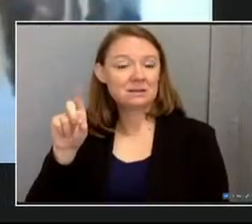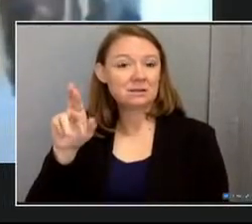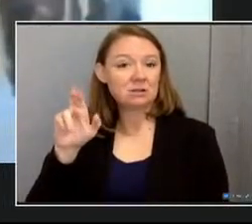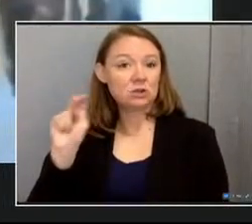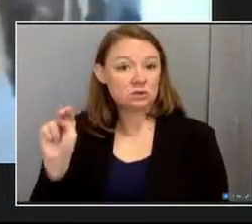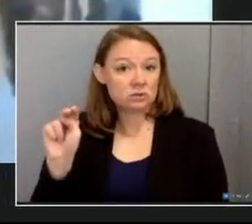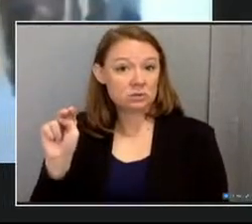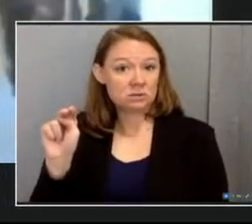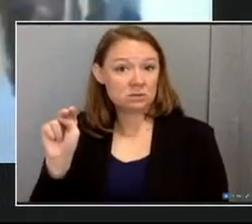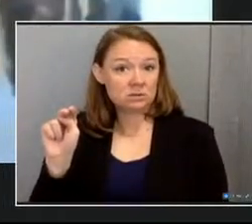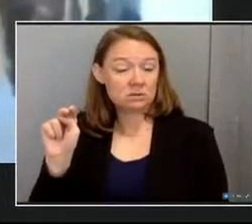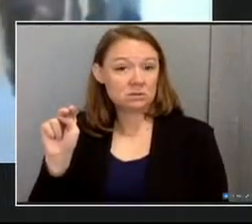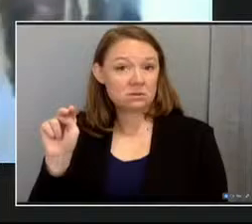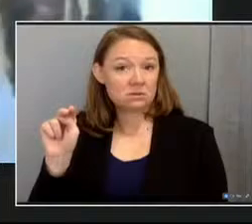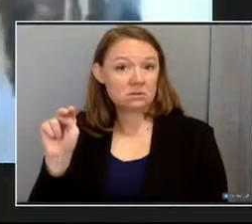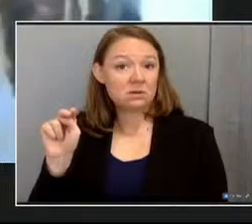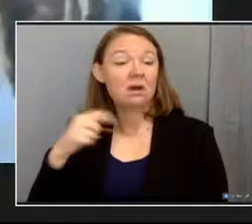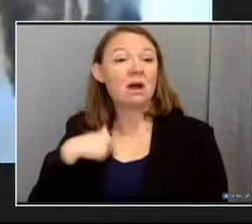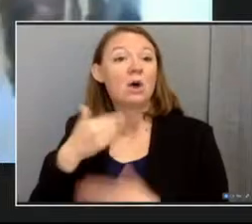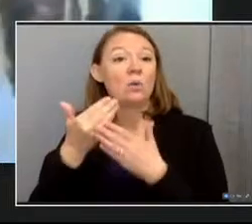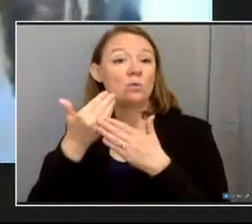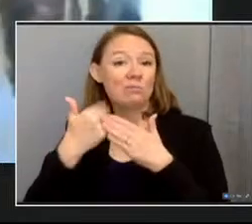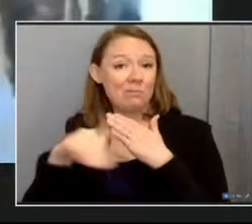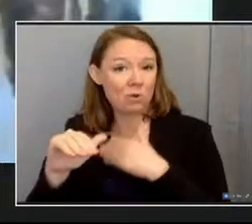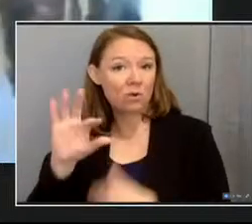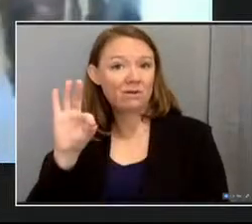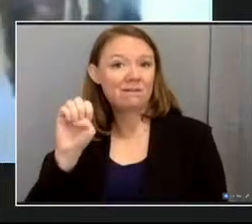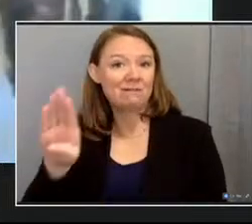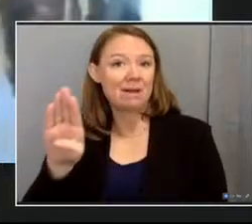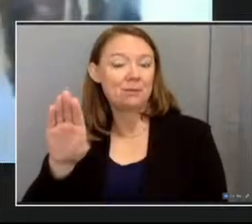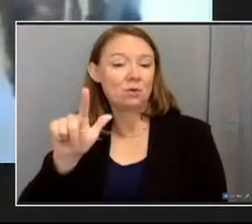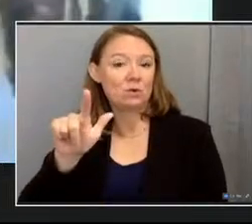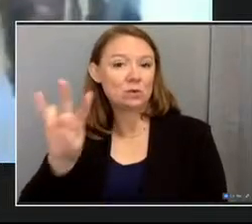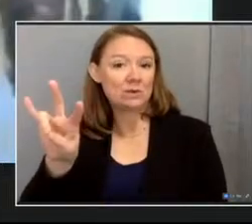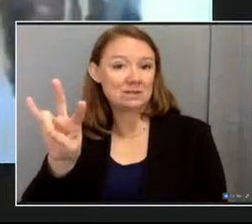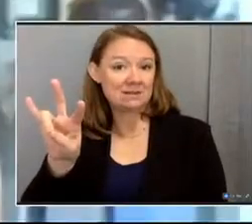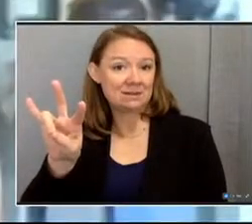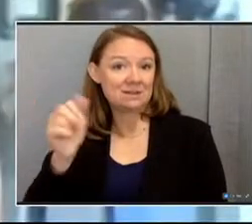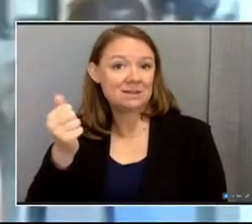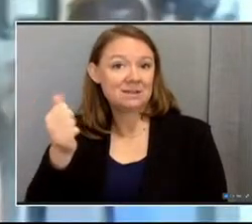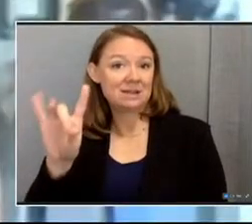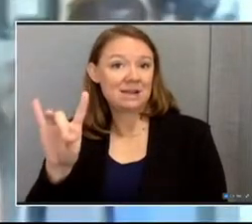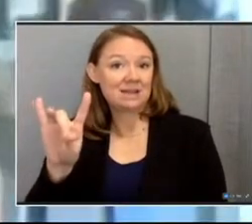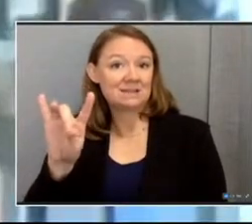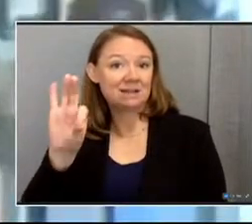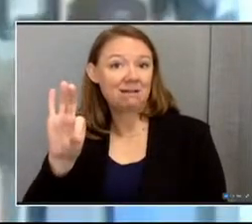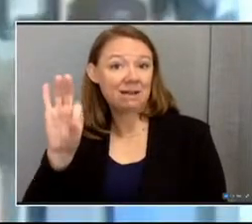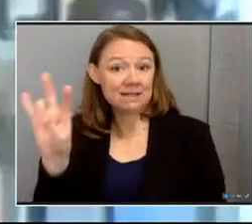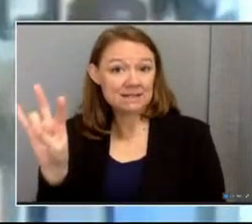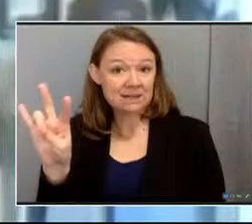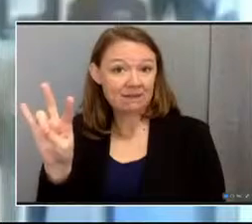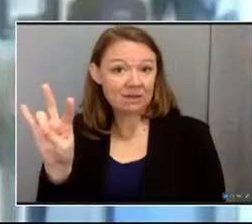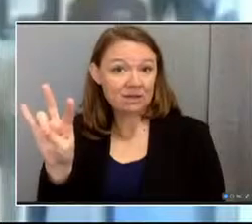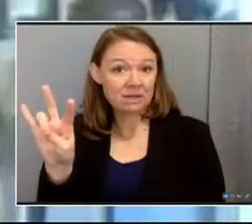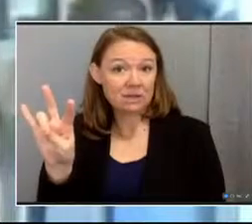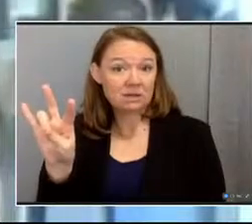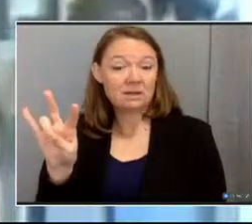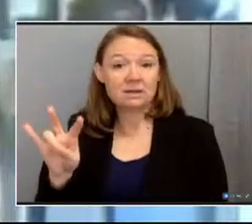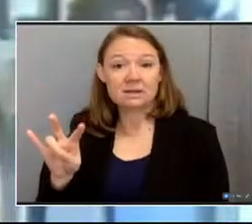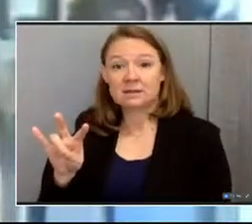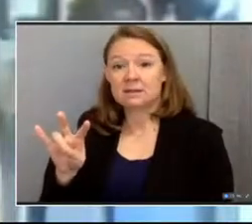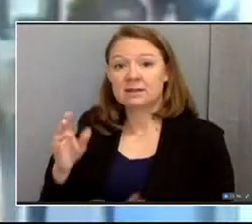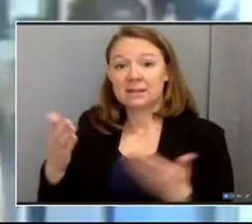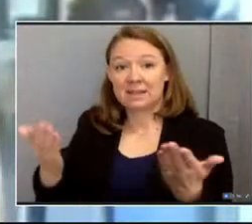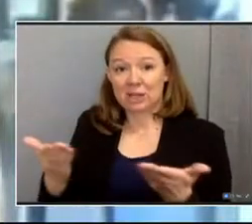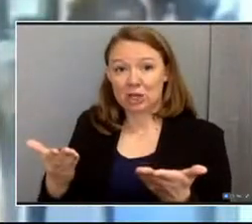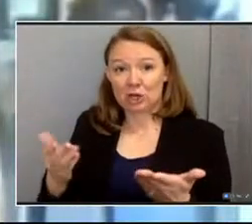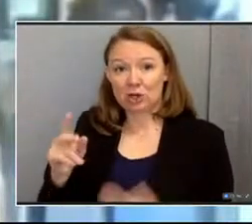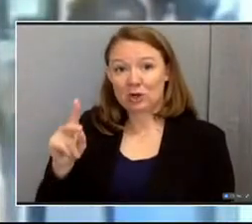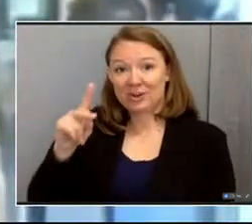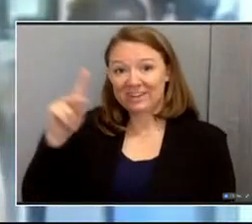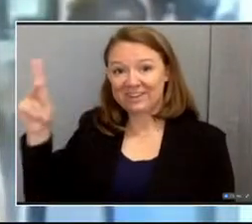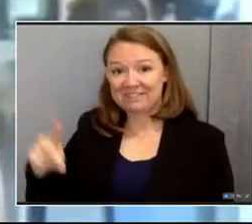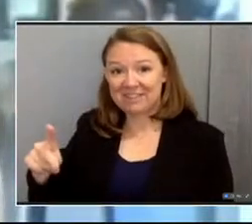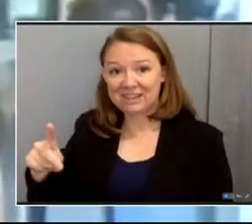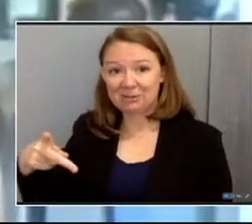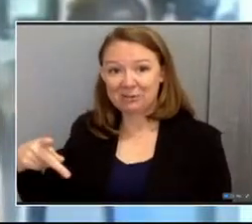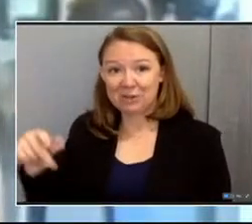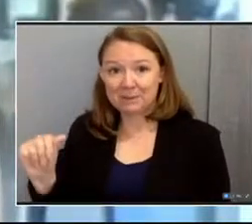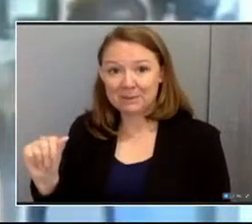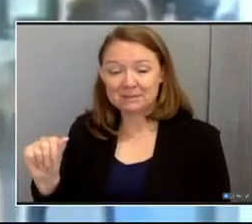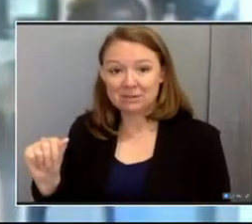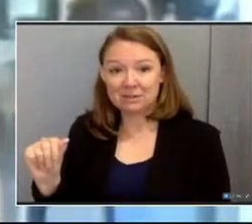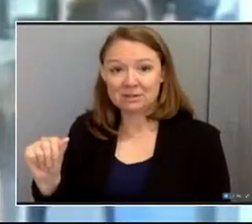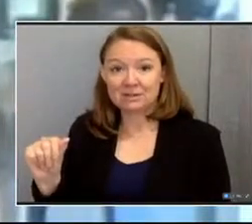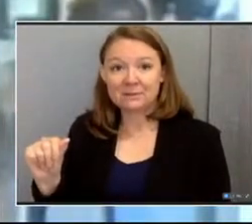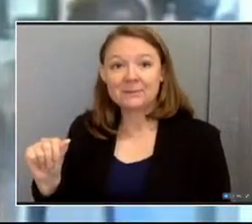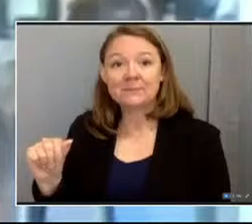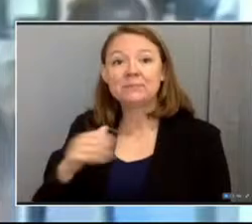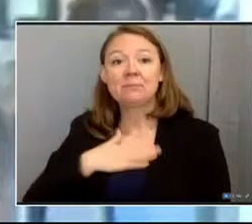I was born on February 27th, 1897 here in Philadelphia, Pennsylvania. My wonderful hometown.